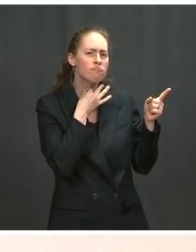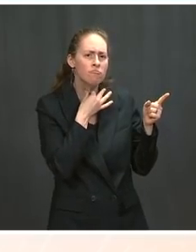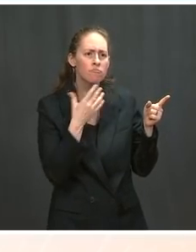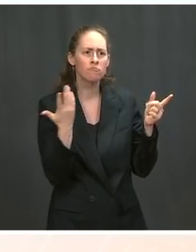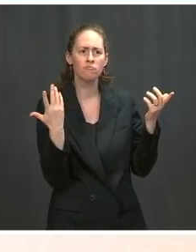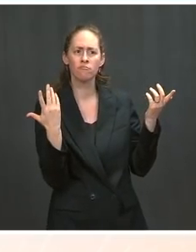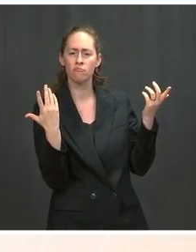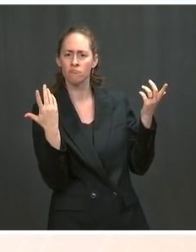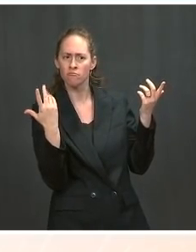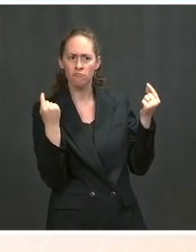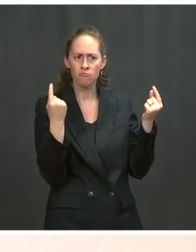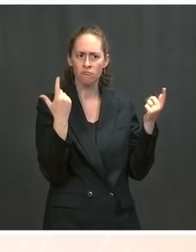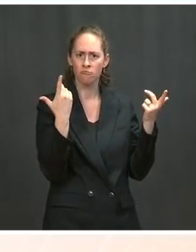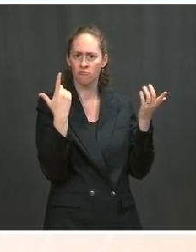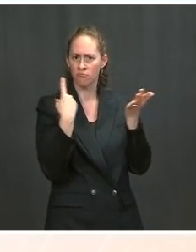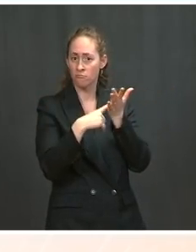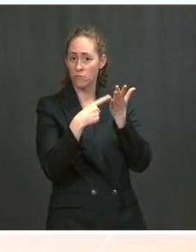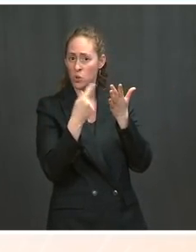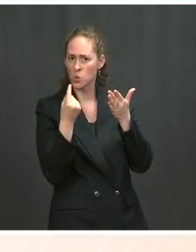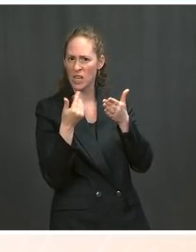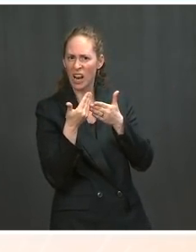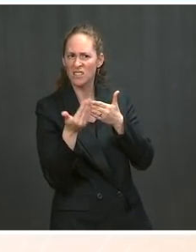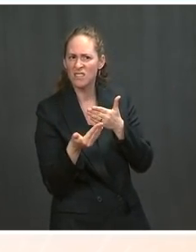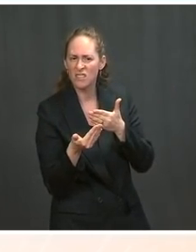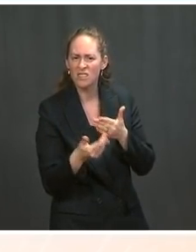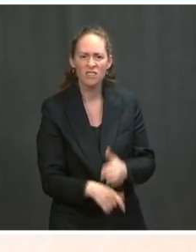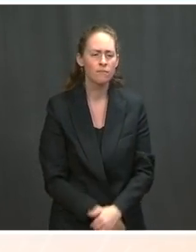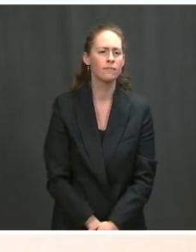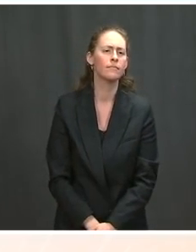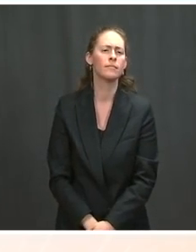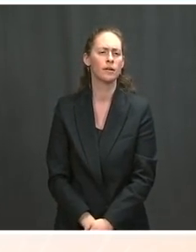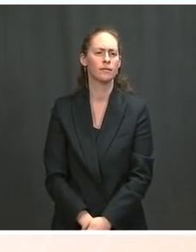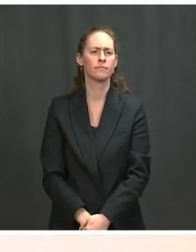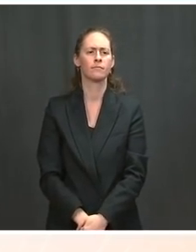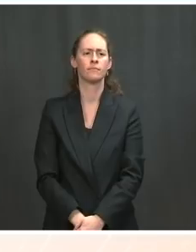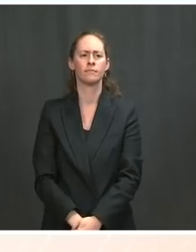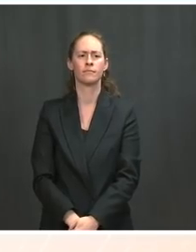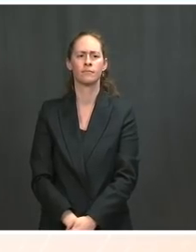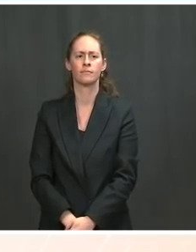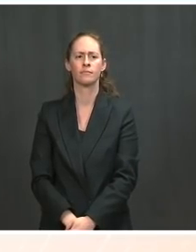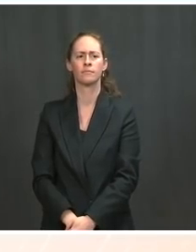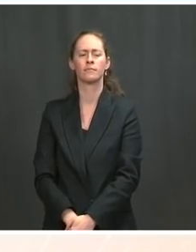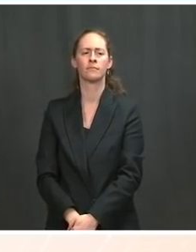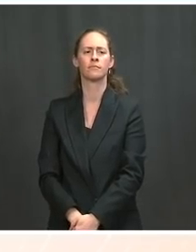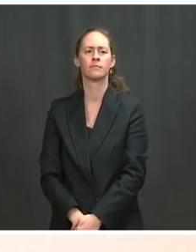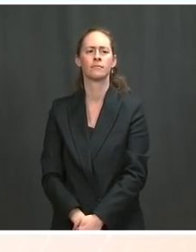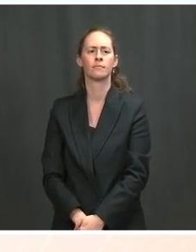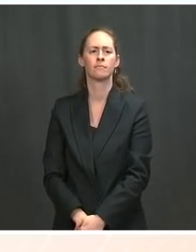that Nord Stream 2 is a bad project, as you know. But we -- there's still an ongoing investigation.